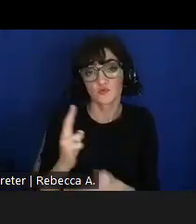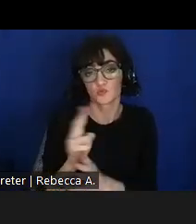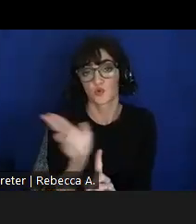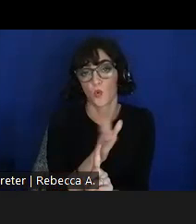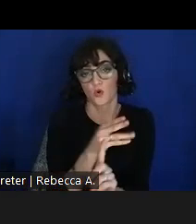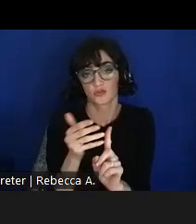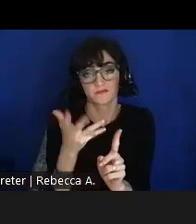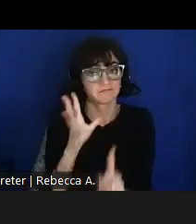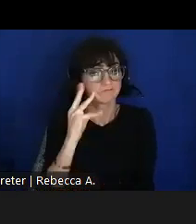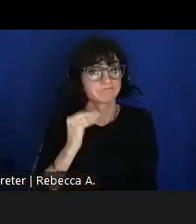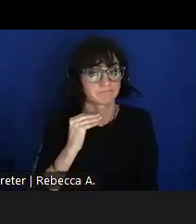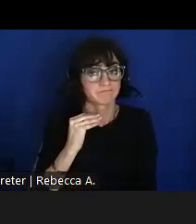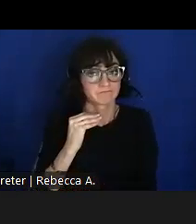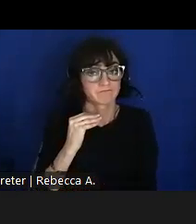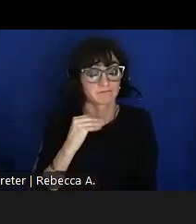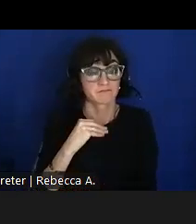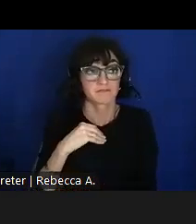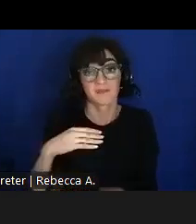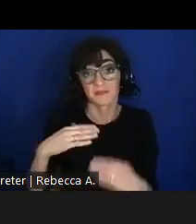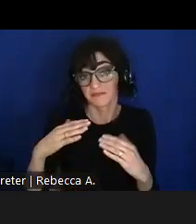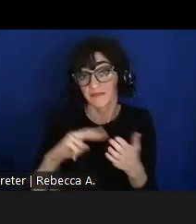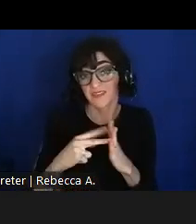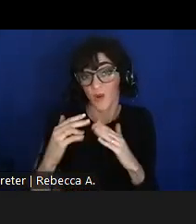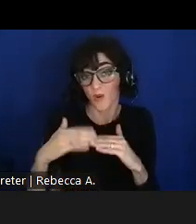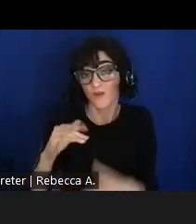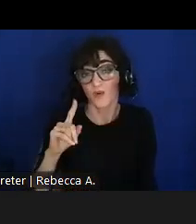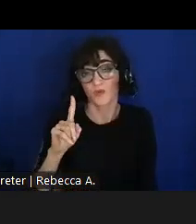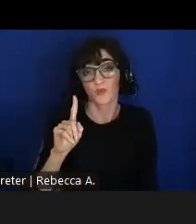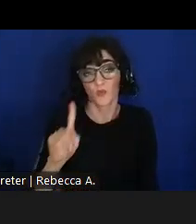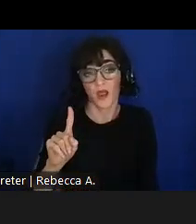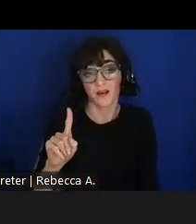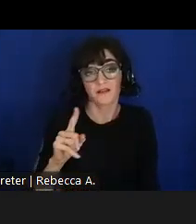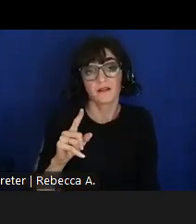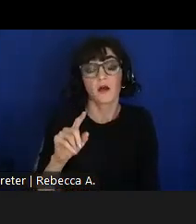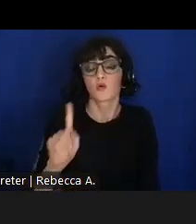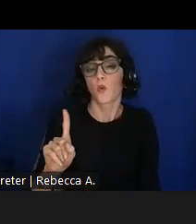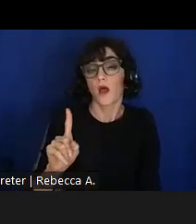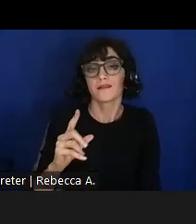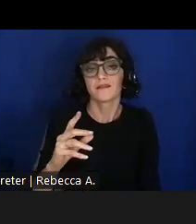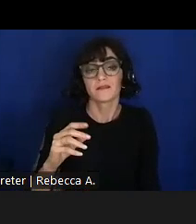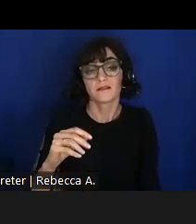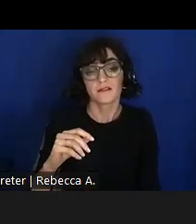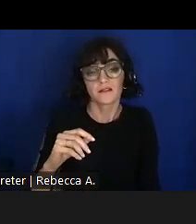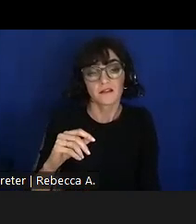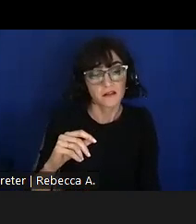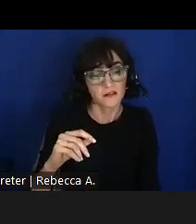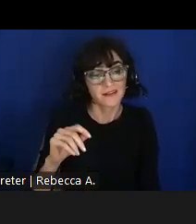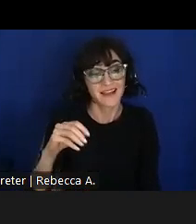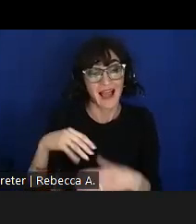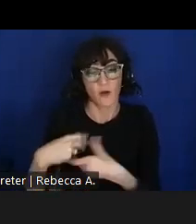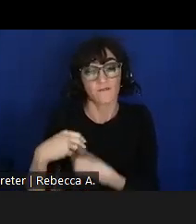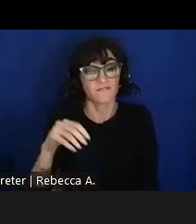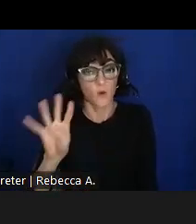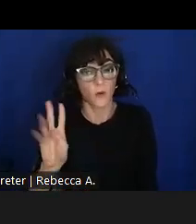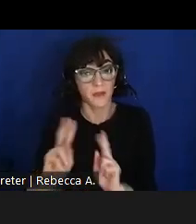one in four had used substances to reduce the pain of domestic violence and one in four